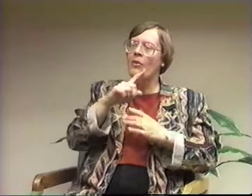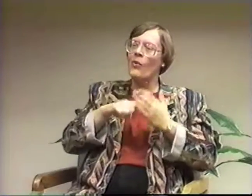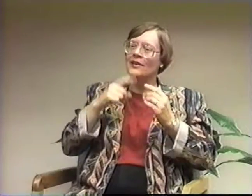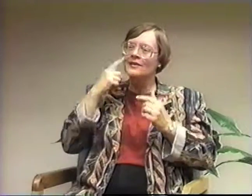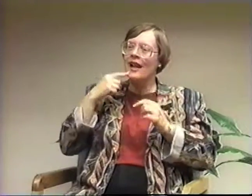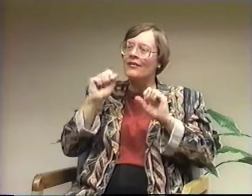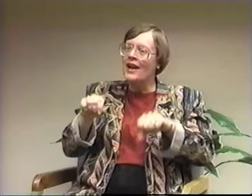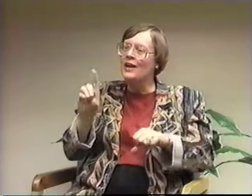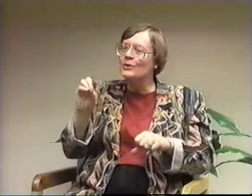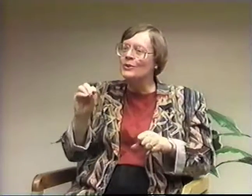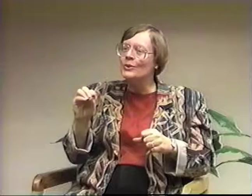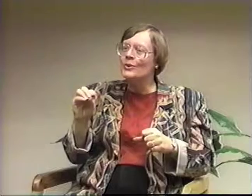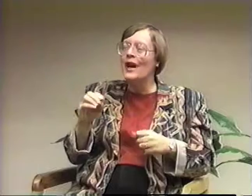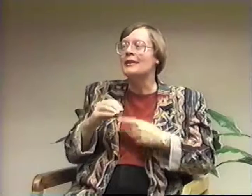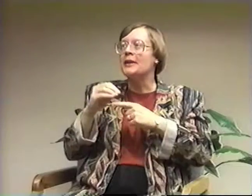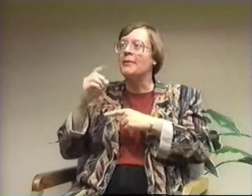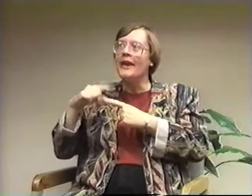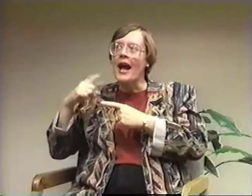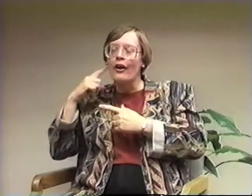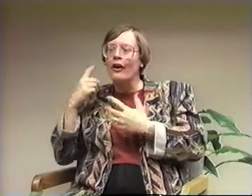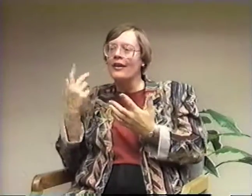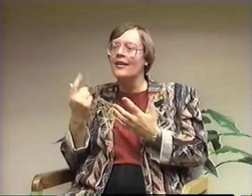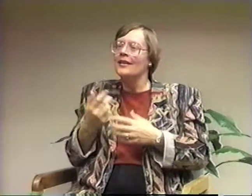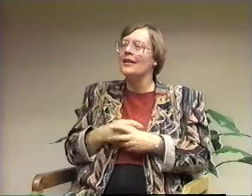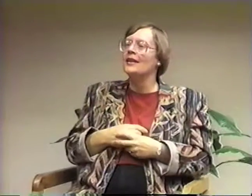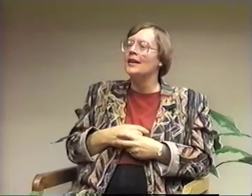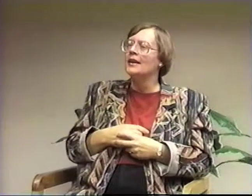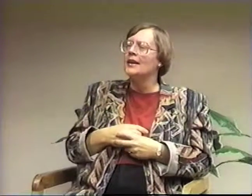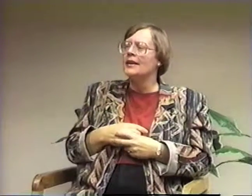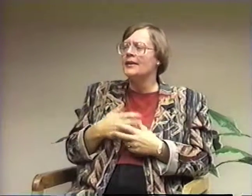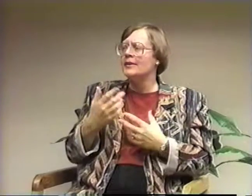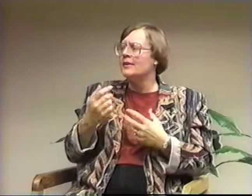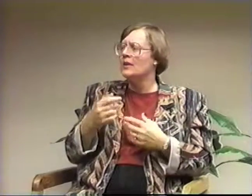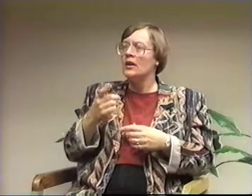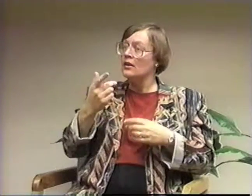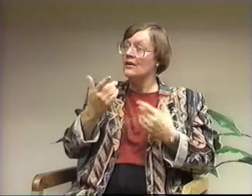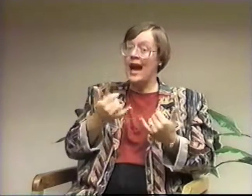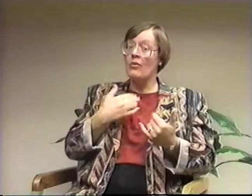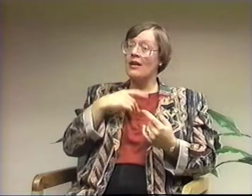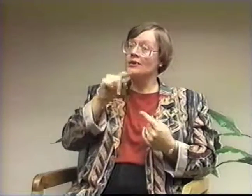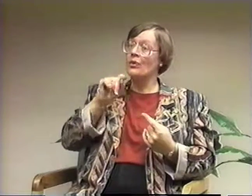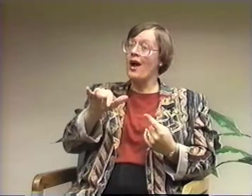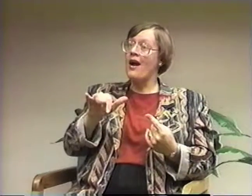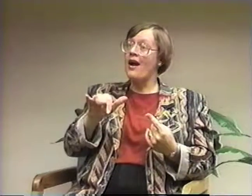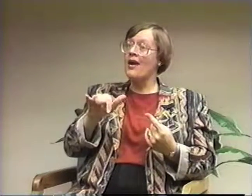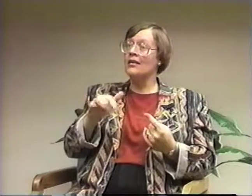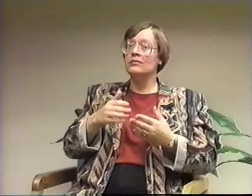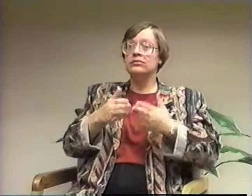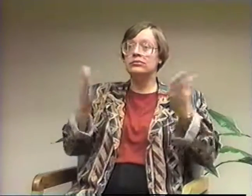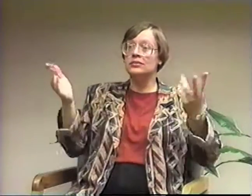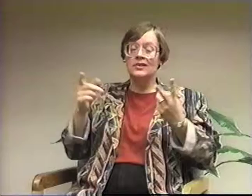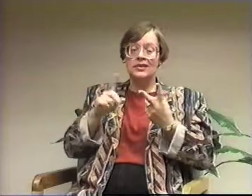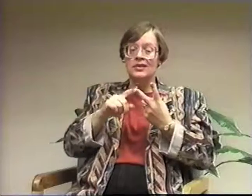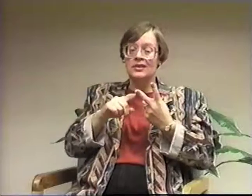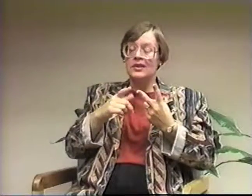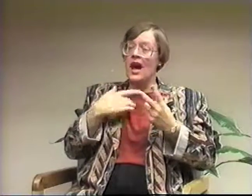People are more interested in learning the language and they have more exposure to Deaf people,